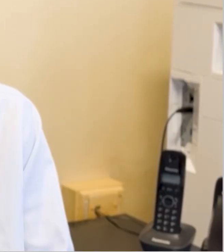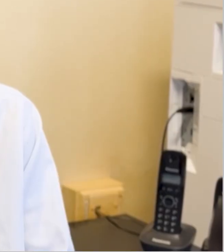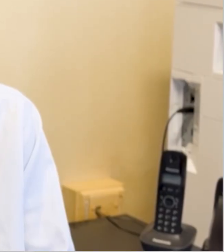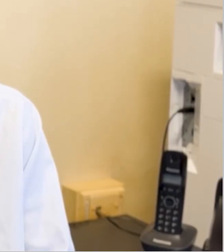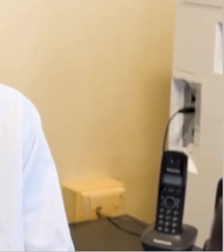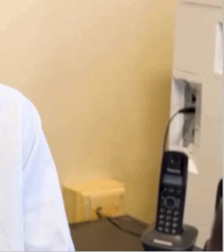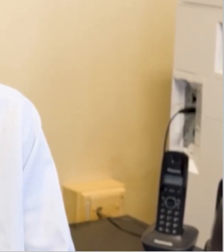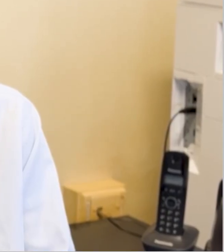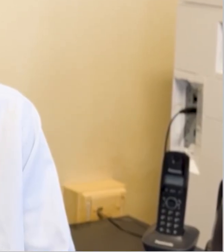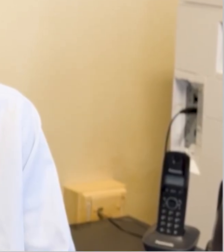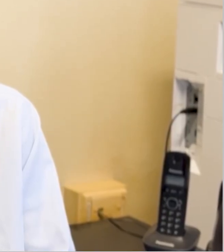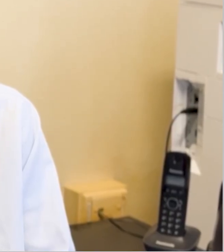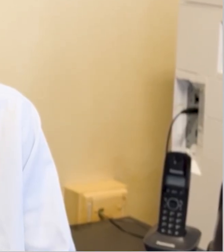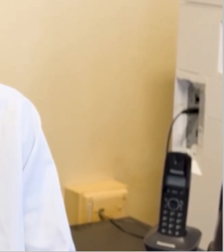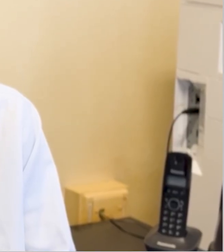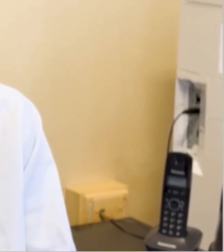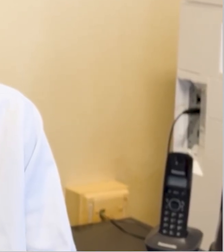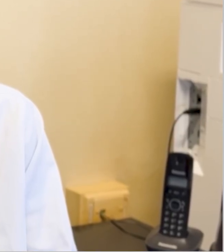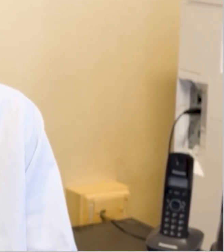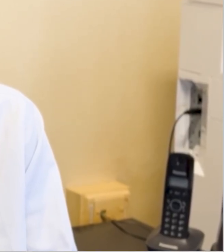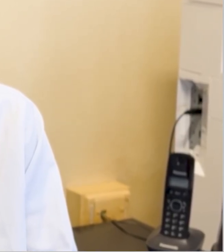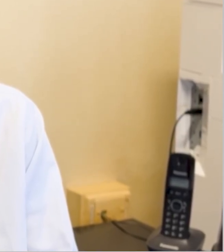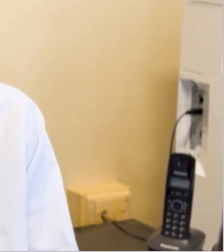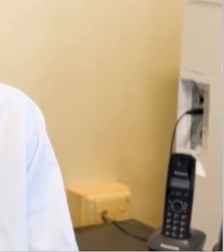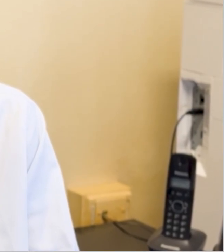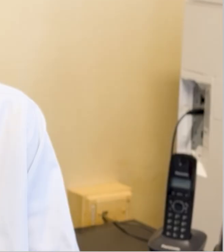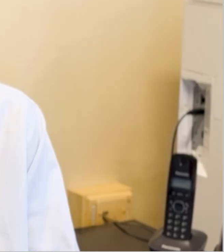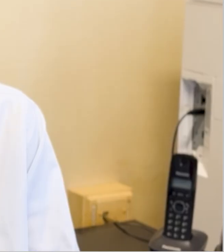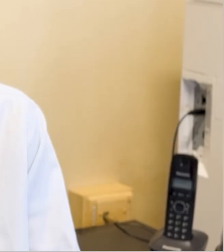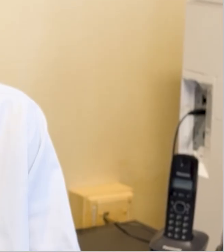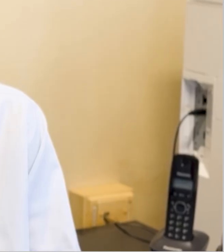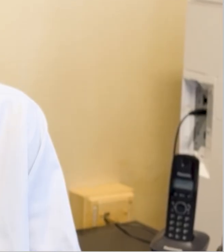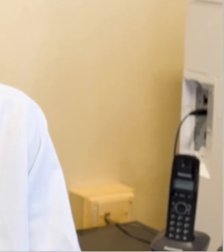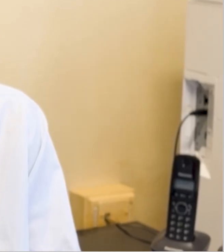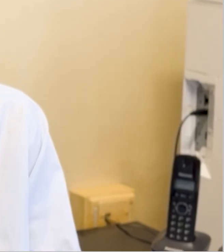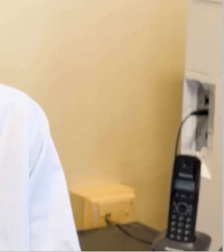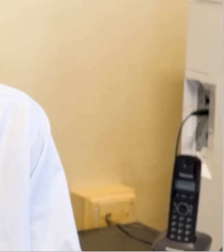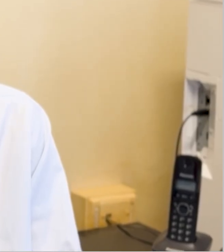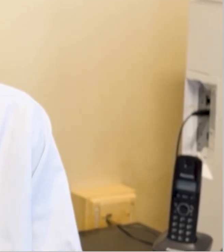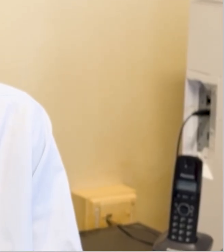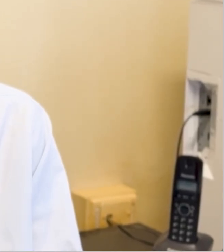We invite you to explore the full Series and be part of a movement toward